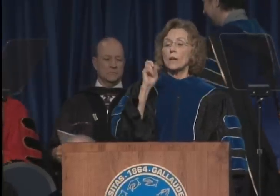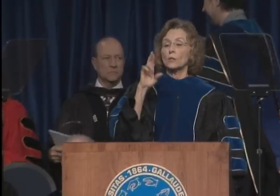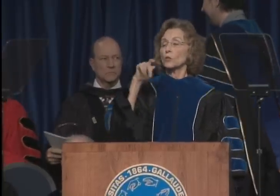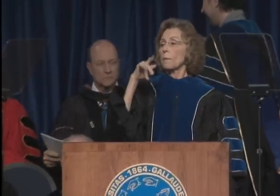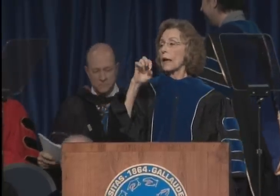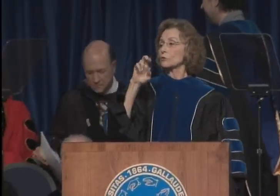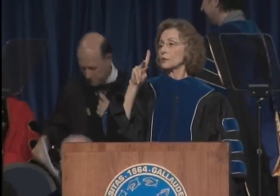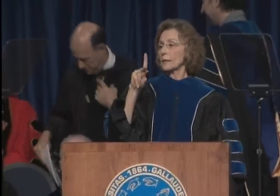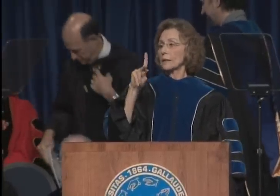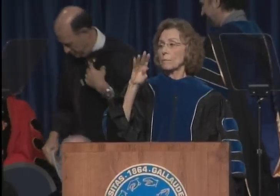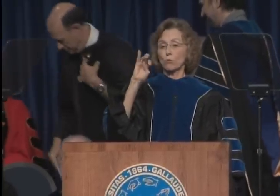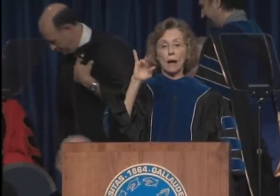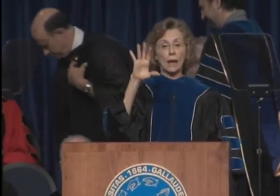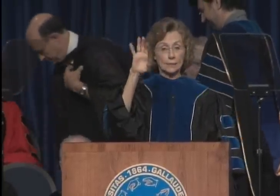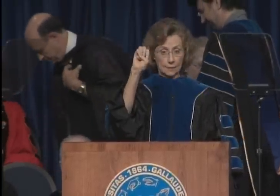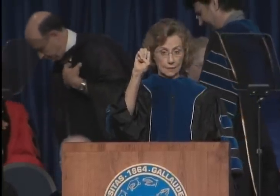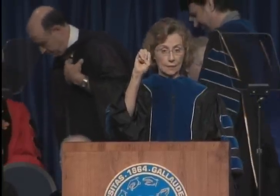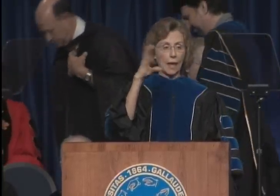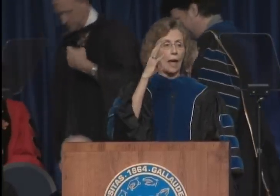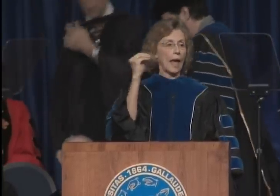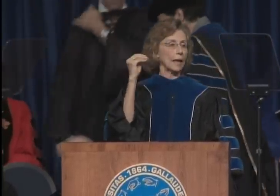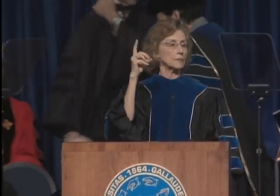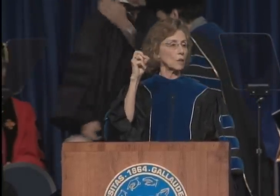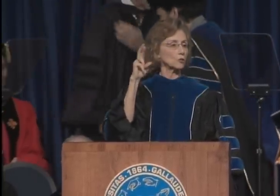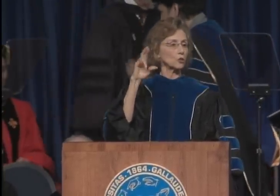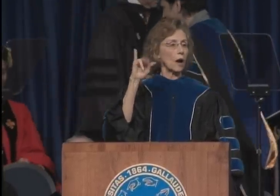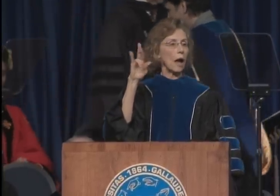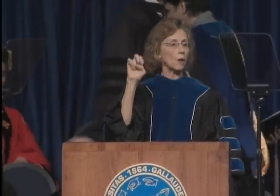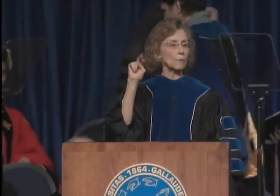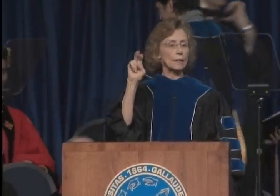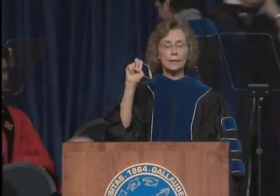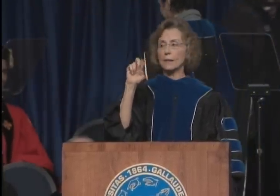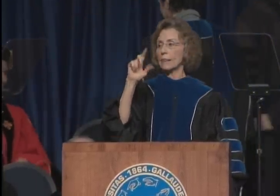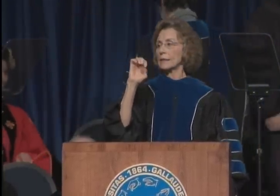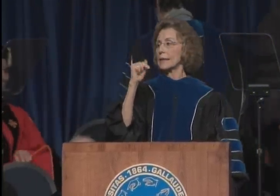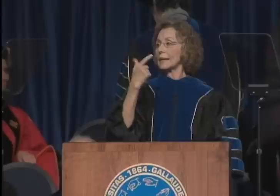Will Dr. Patrick Brice and Dr. Irene Leigh come forward